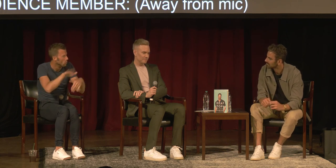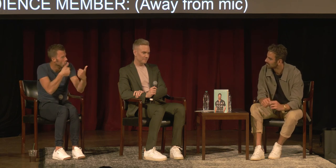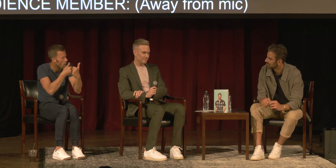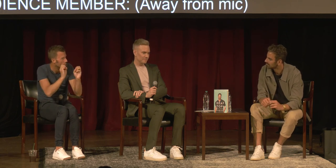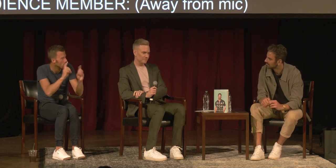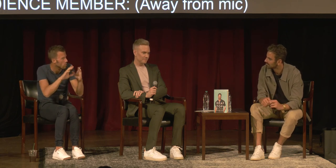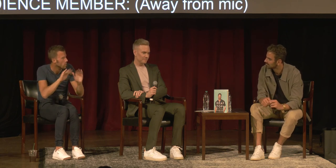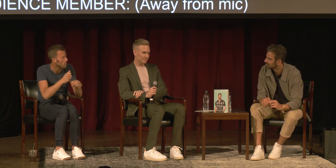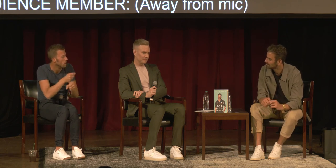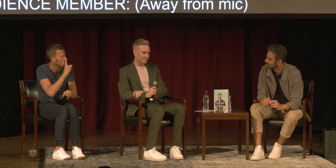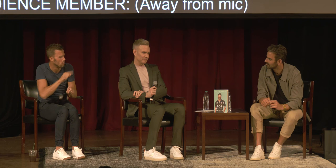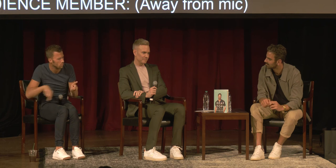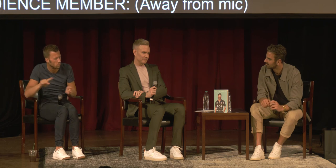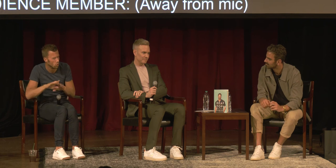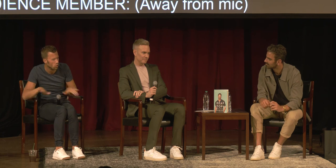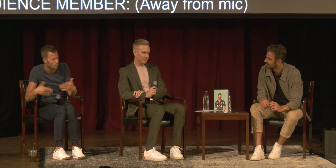to make sure our children have a great education?